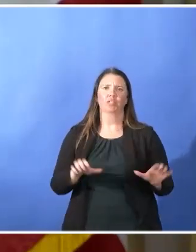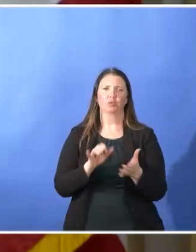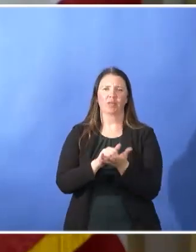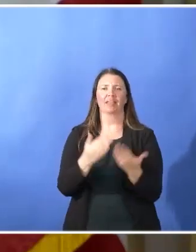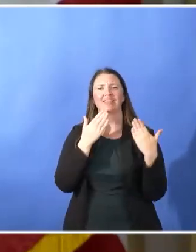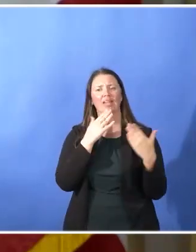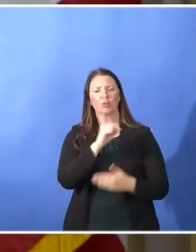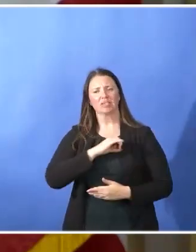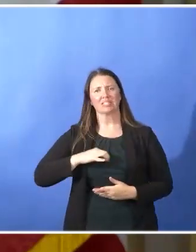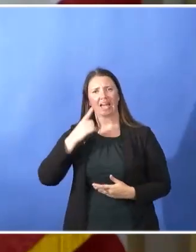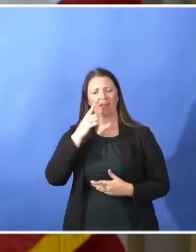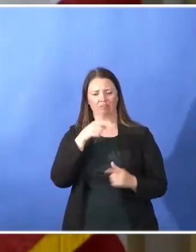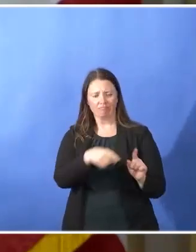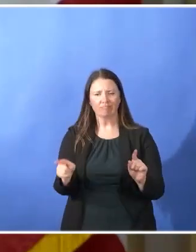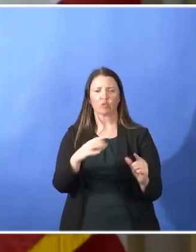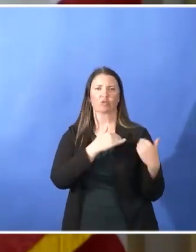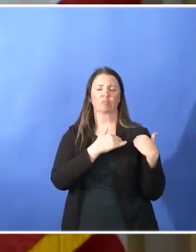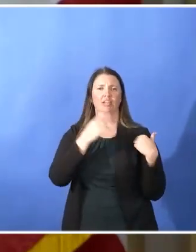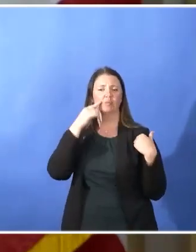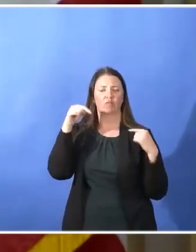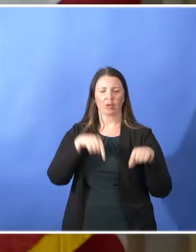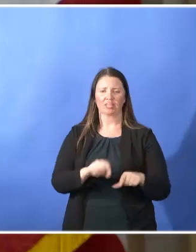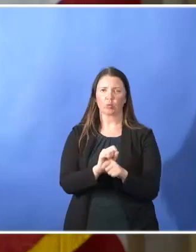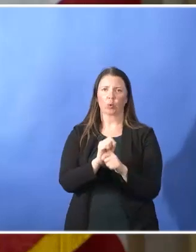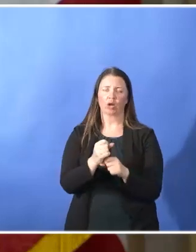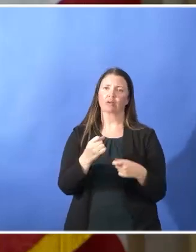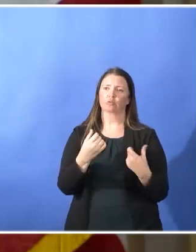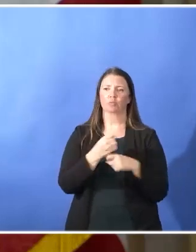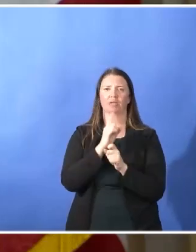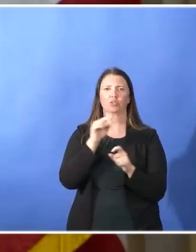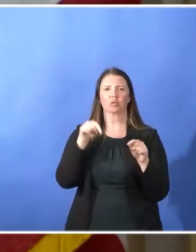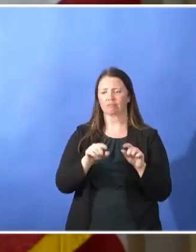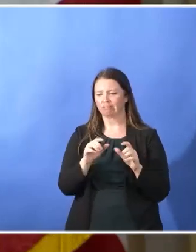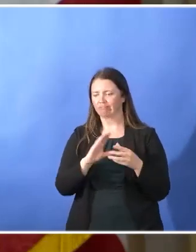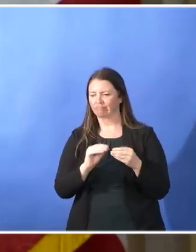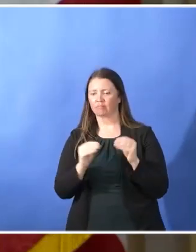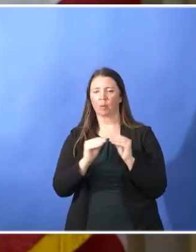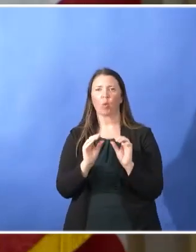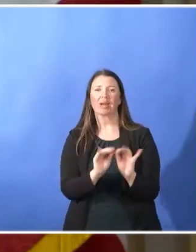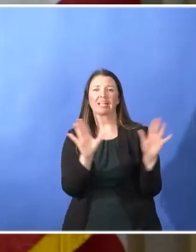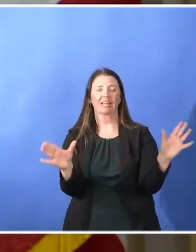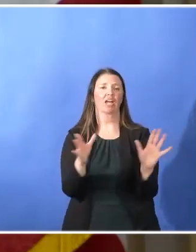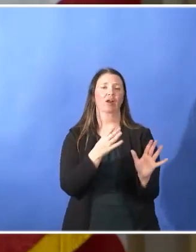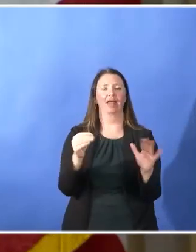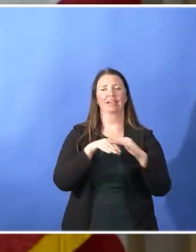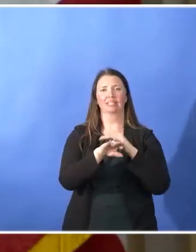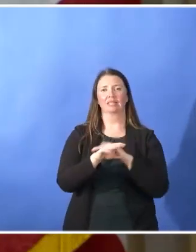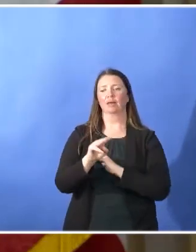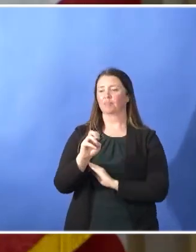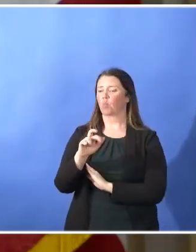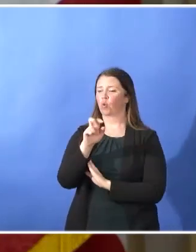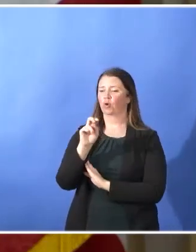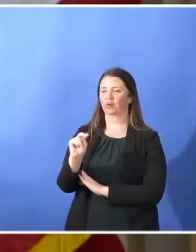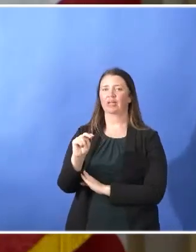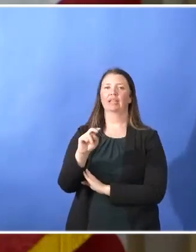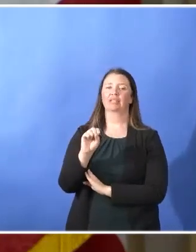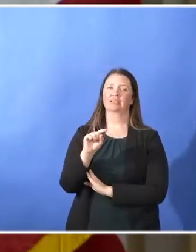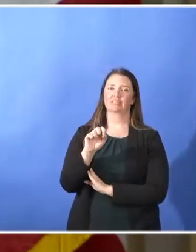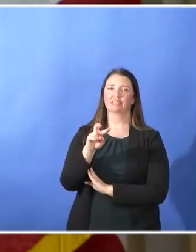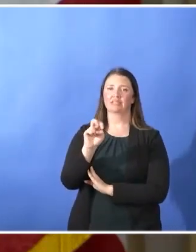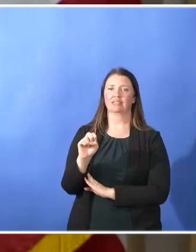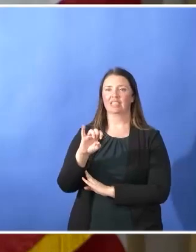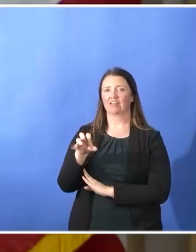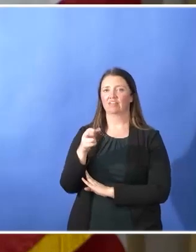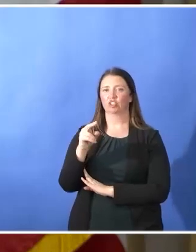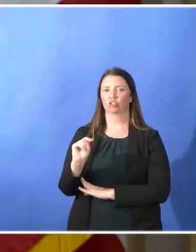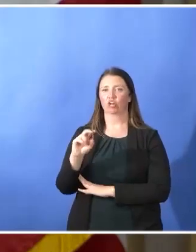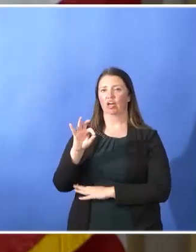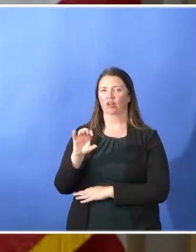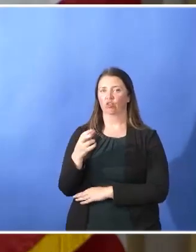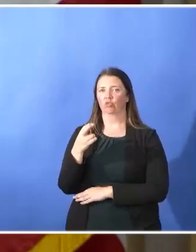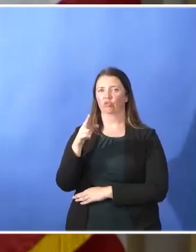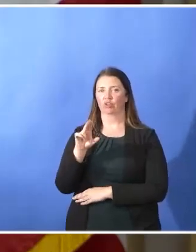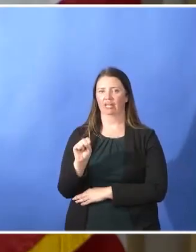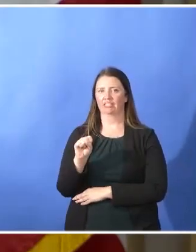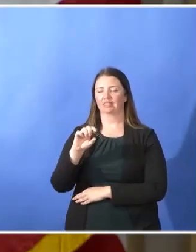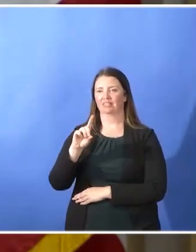AND MORE ACCESSIBLE. THAT INCLUDES MORE RAIN, JOHN,